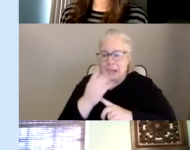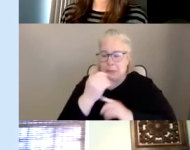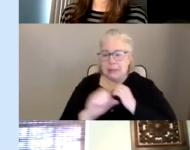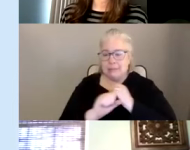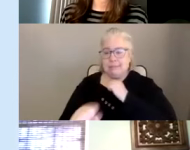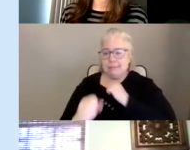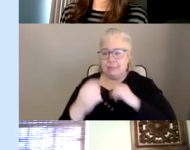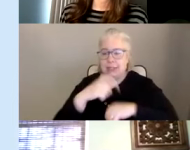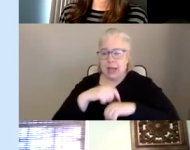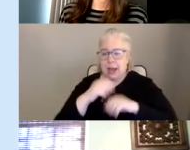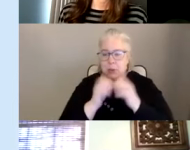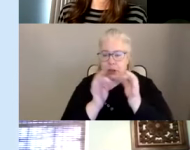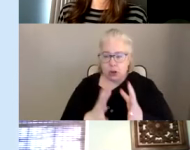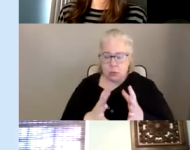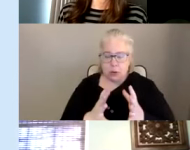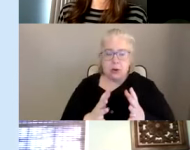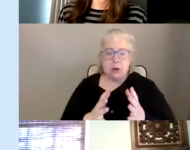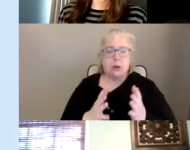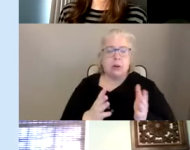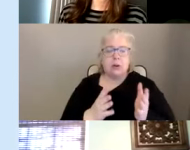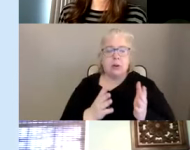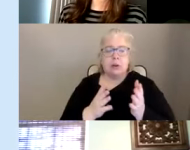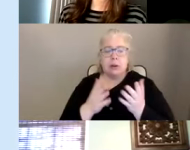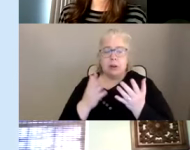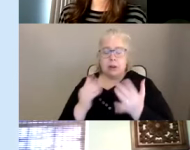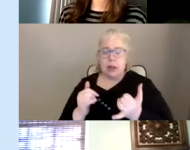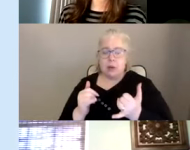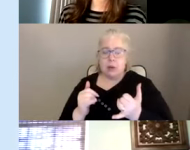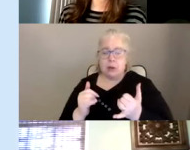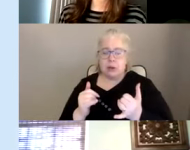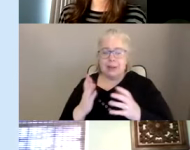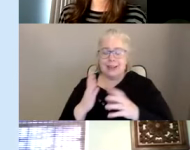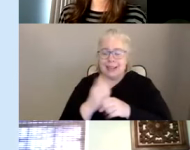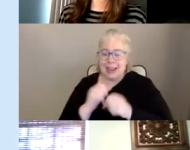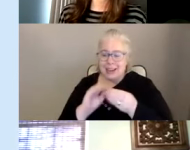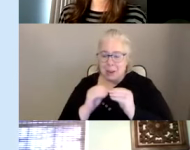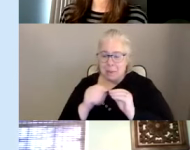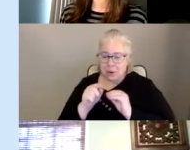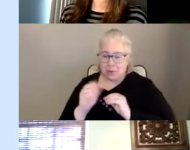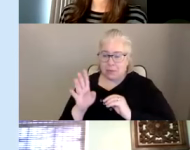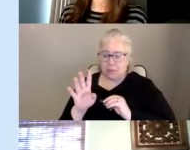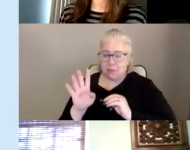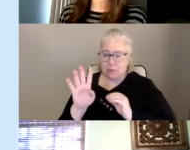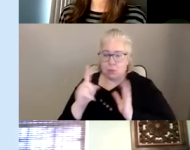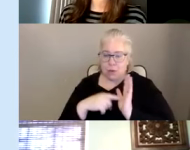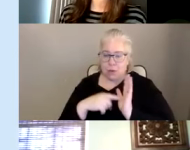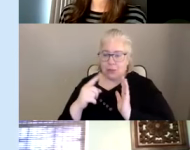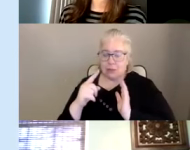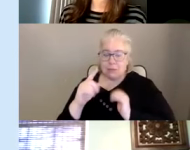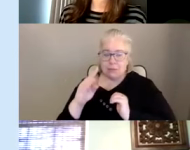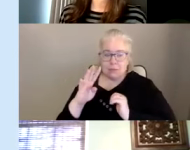And then here we're taking that price and getting a number, right. Now again, this is going to be a number